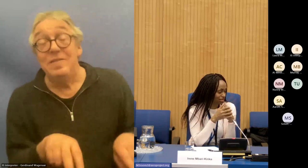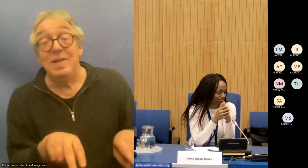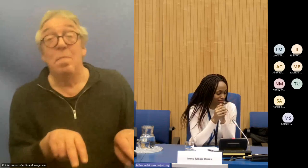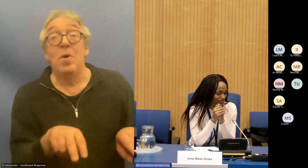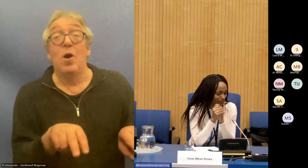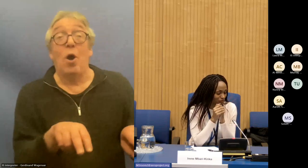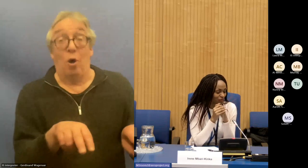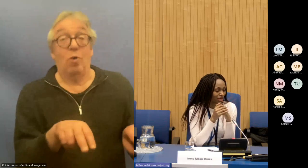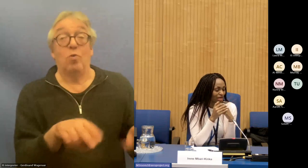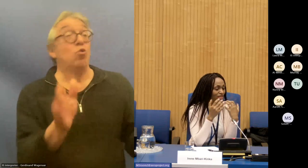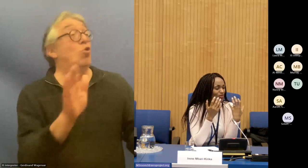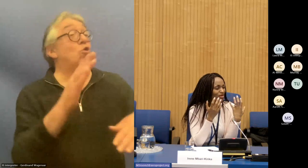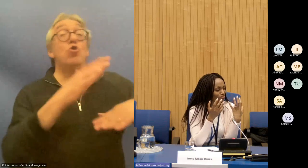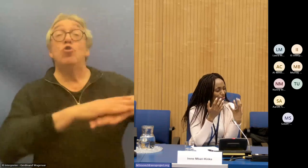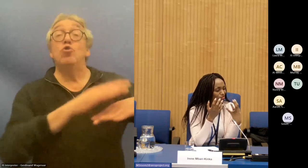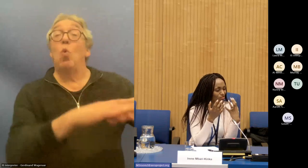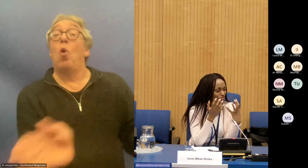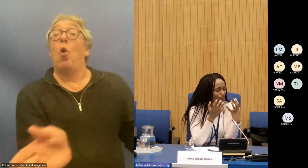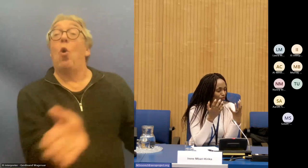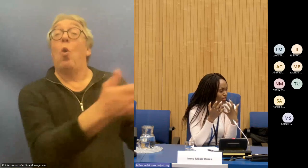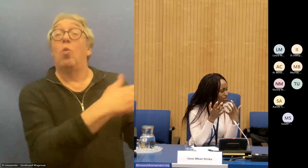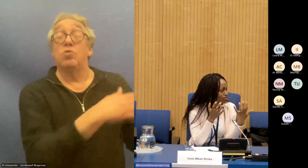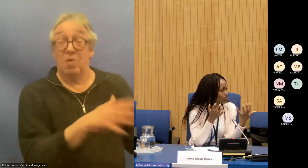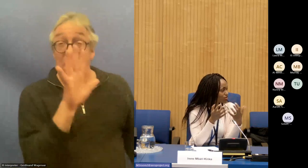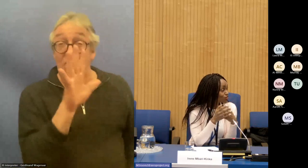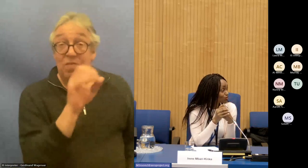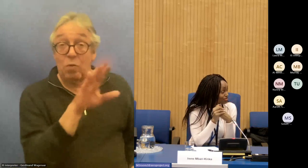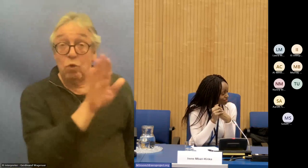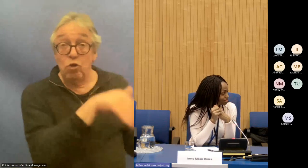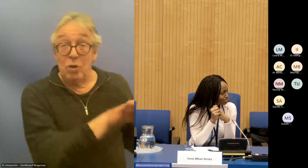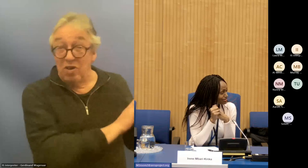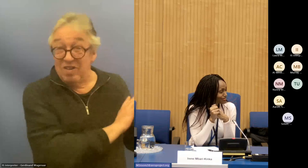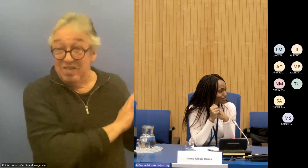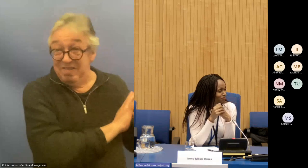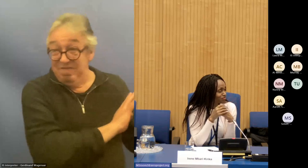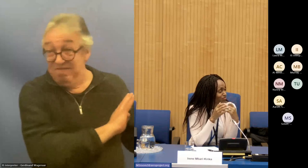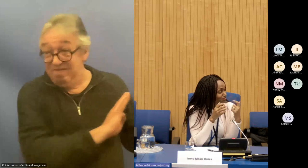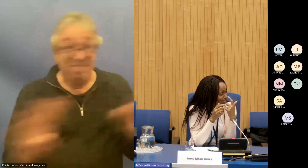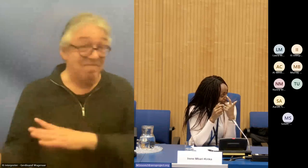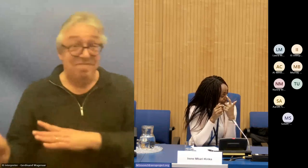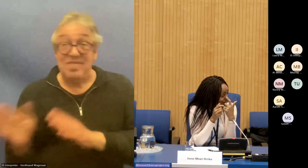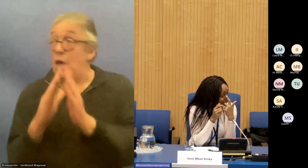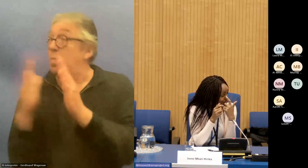daily basis. Then, we had about 40 Students with disabilities. But when we started off,